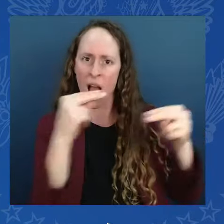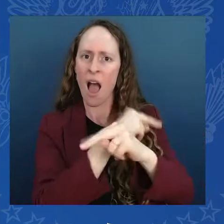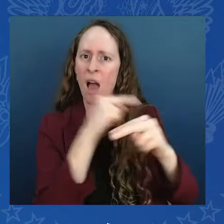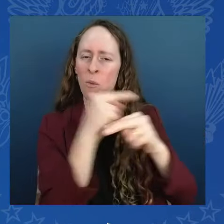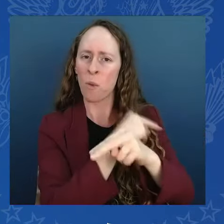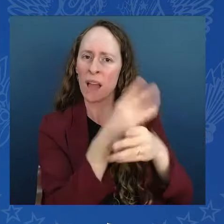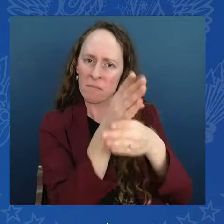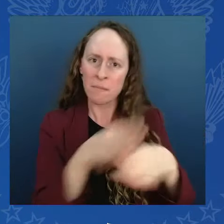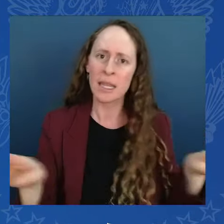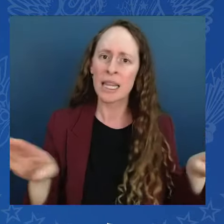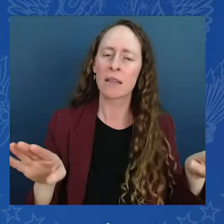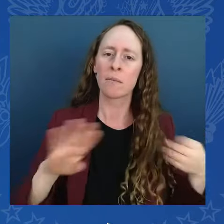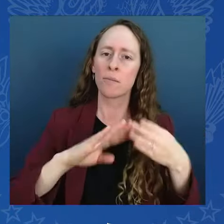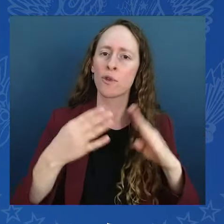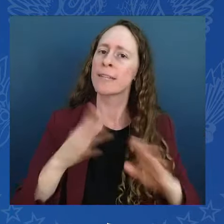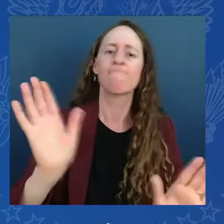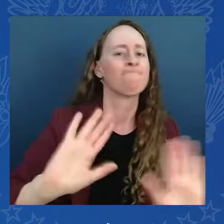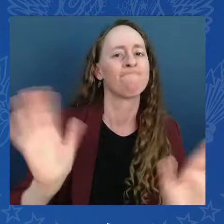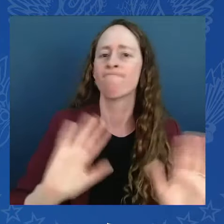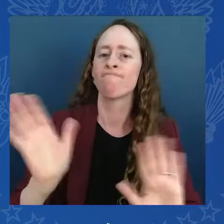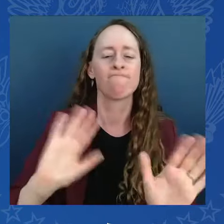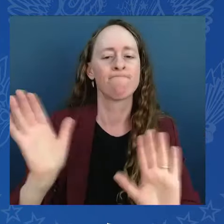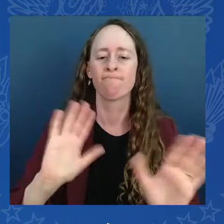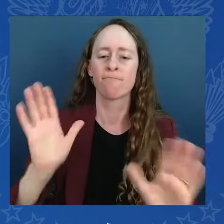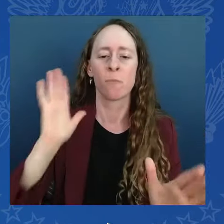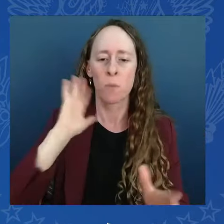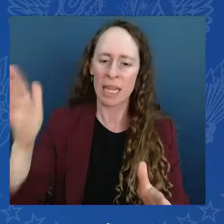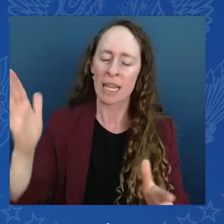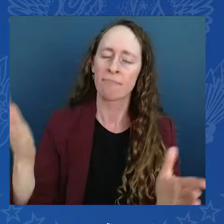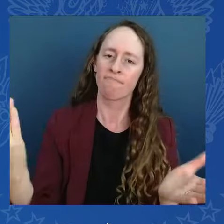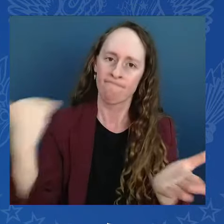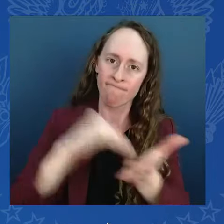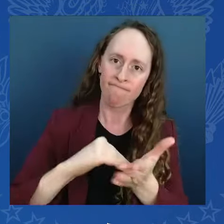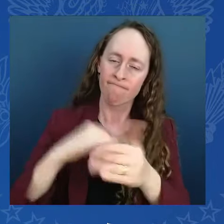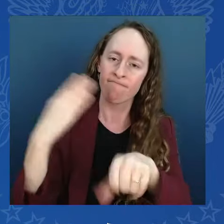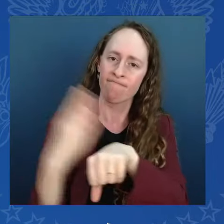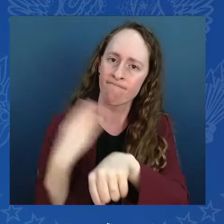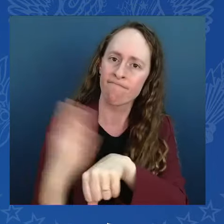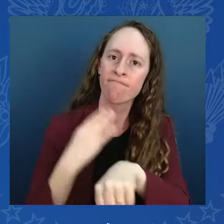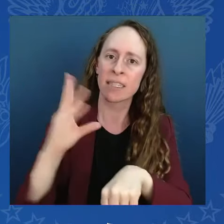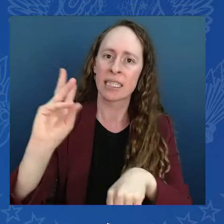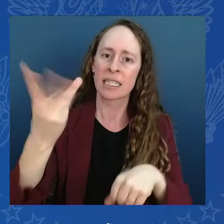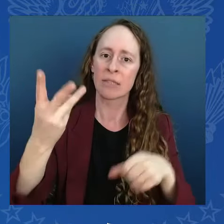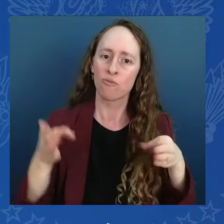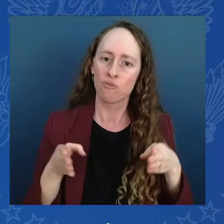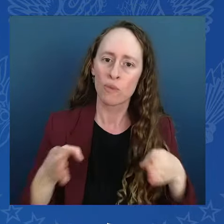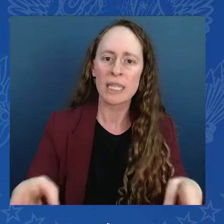We're going to -- a future with wider sidewalks for children walking to school, safer bike lanes for residents and visitors,